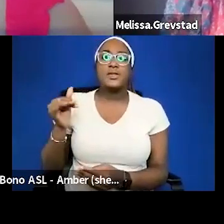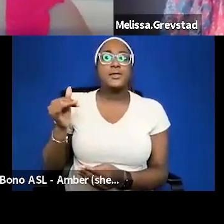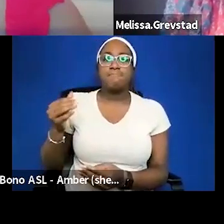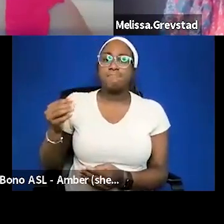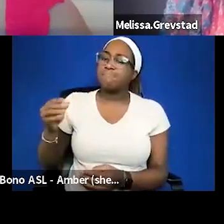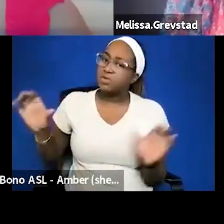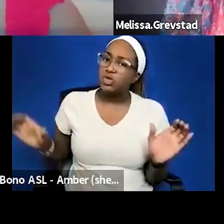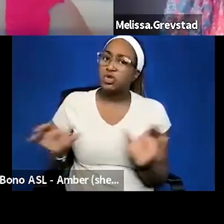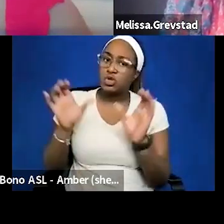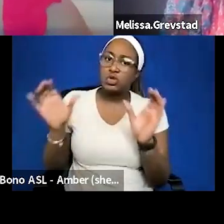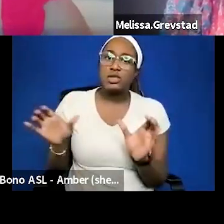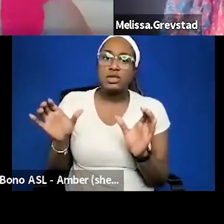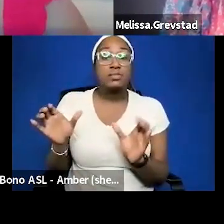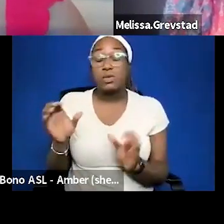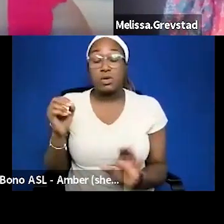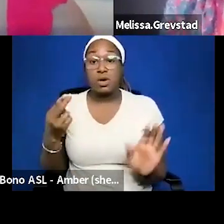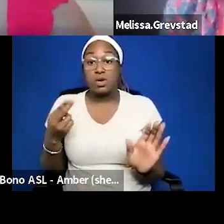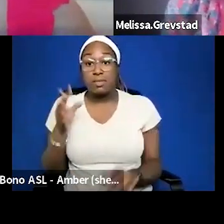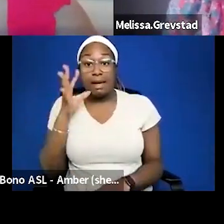Oh, my cat is going to join us for this last part.